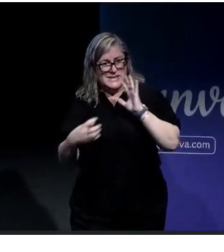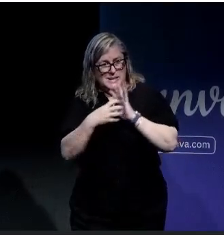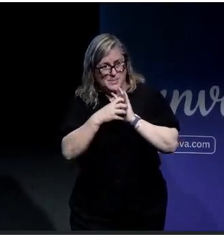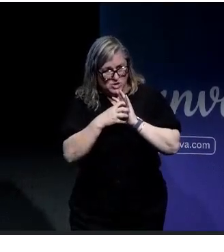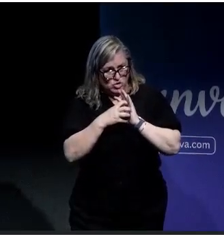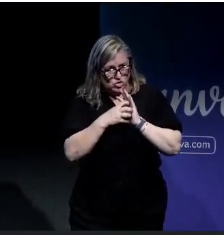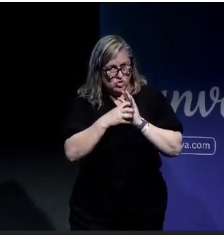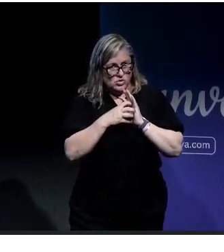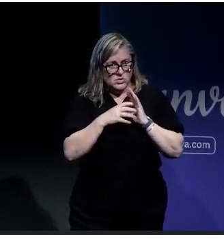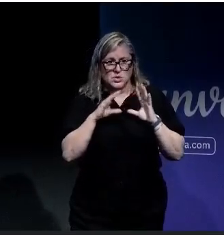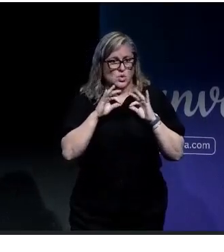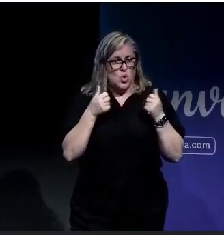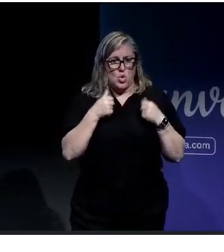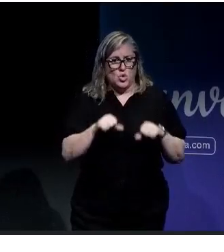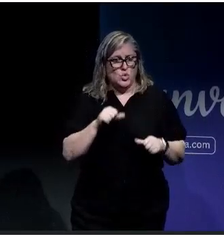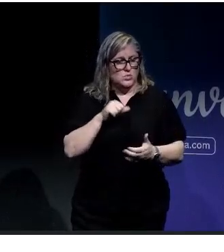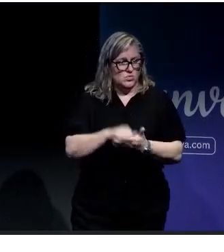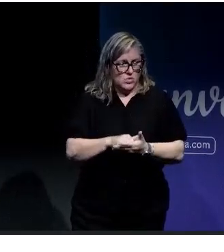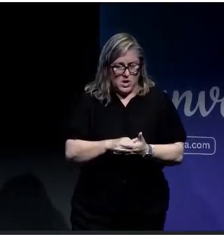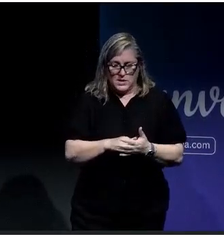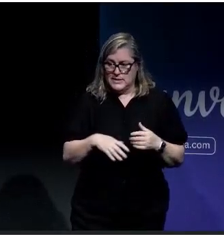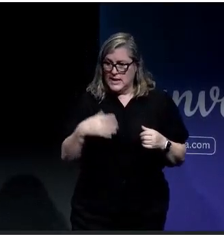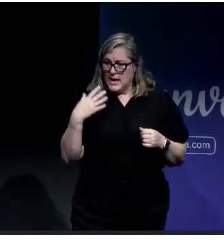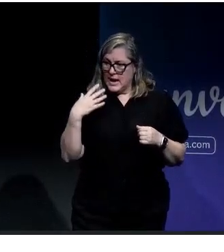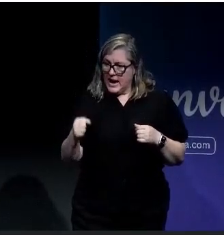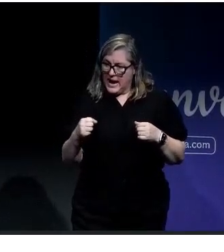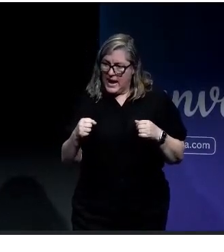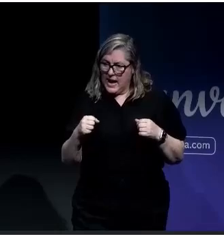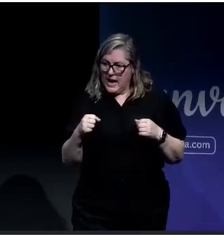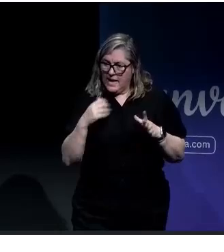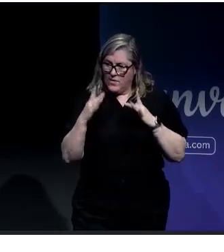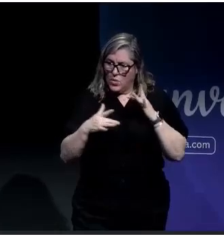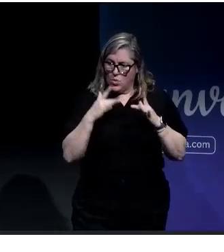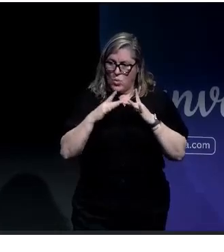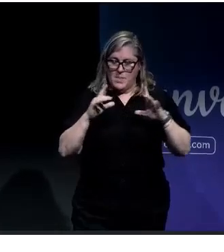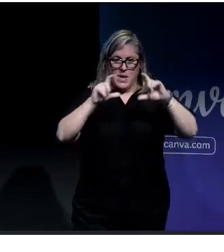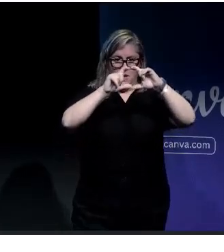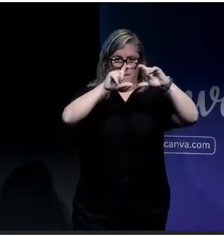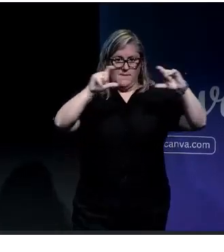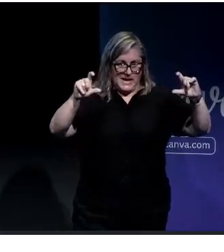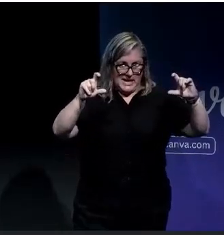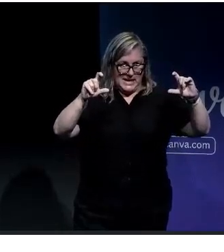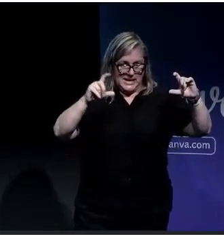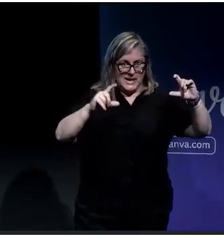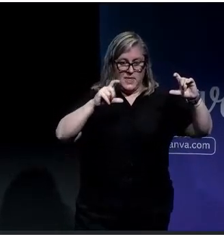Uh, so we've got a piece of web content here. We've got a heading, we've got paragraph text, and we've got a link.